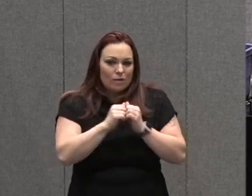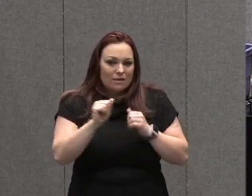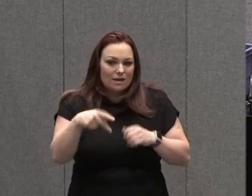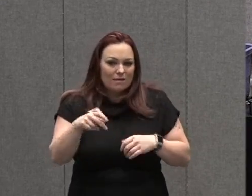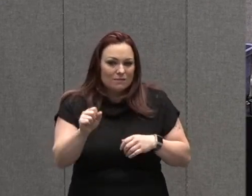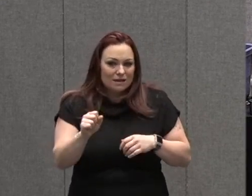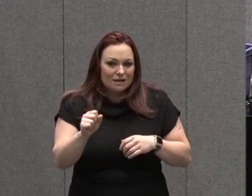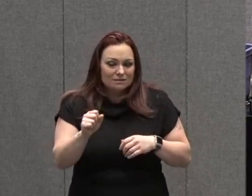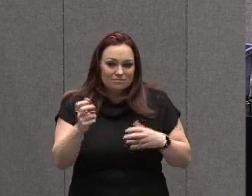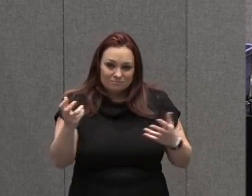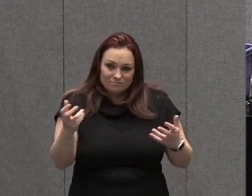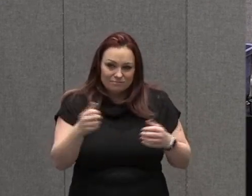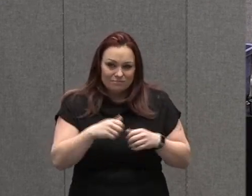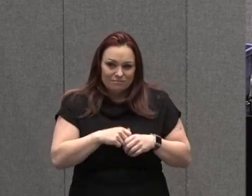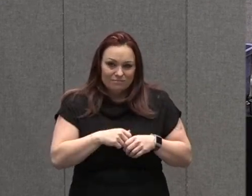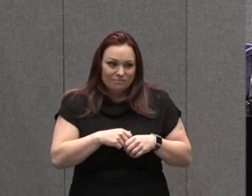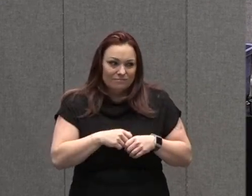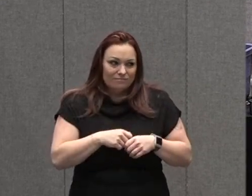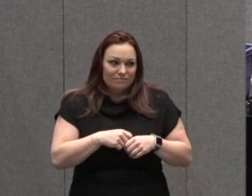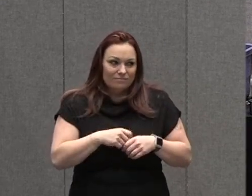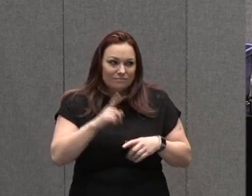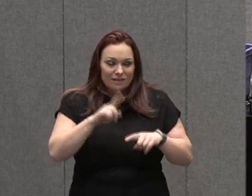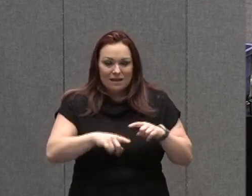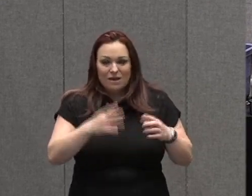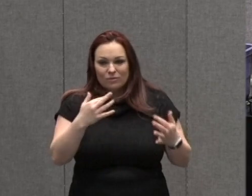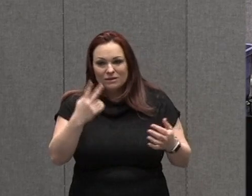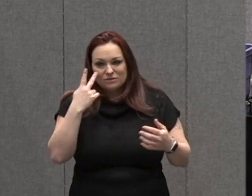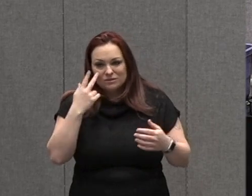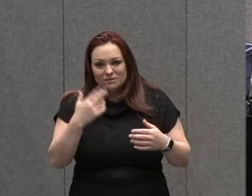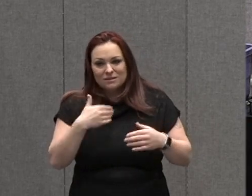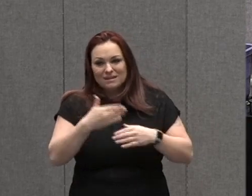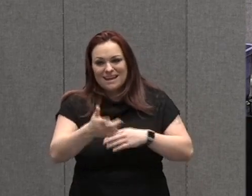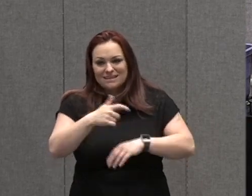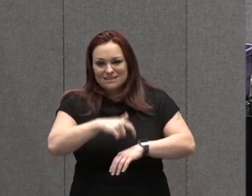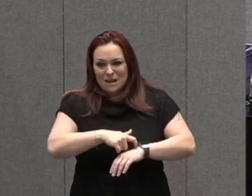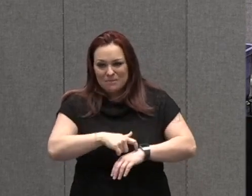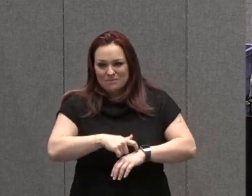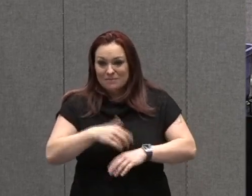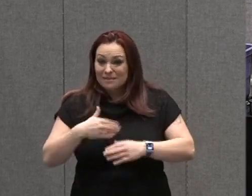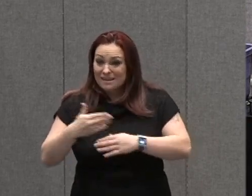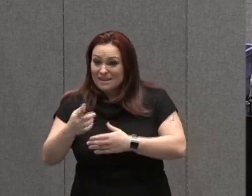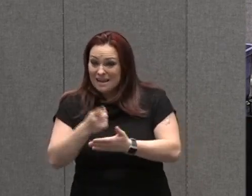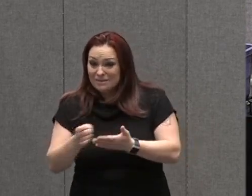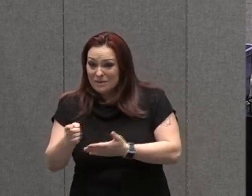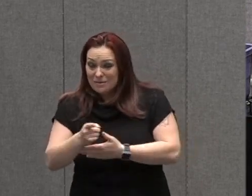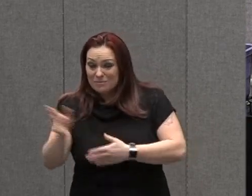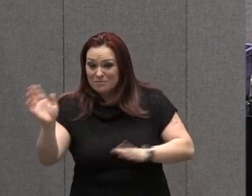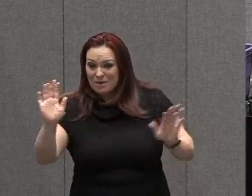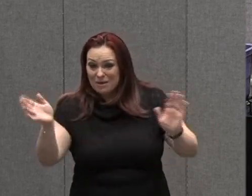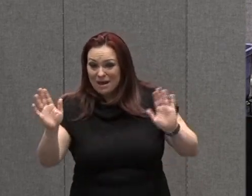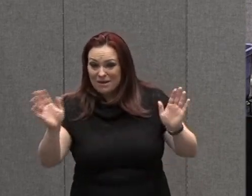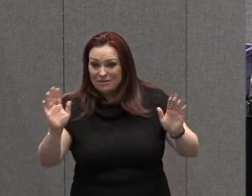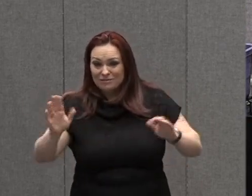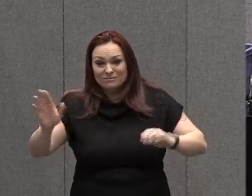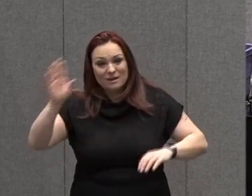and I cannot wait to see you the next time! Yeah next week. Goodbye everybody! Adios!